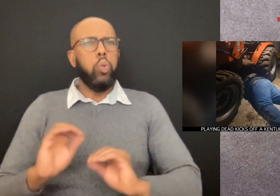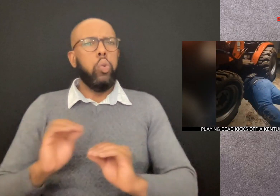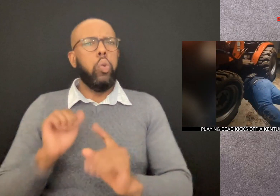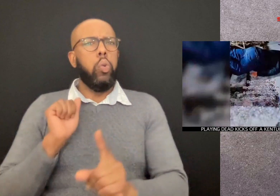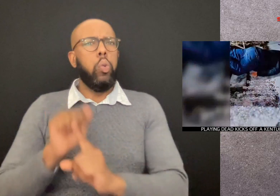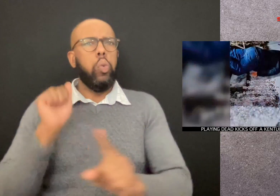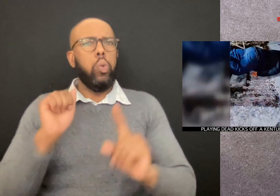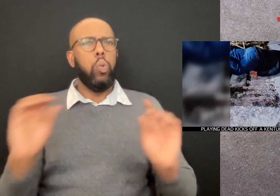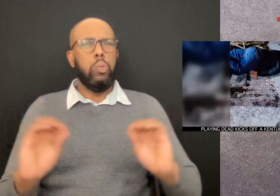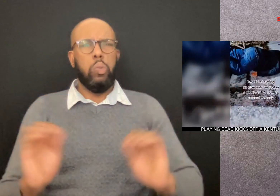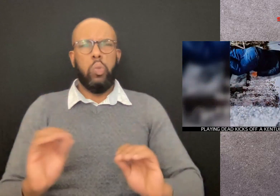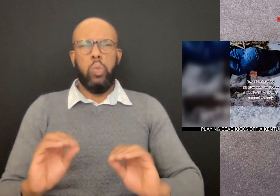But he wasn't trying to prank anyone.